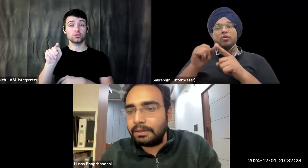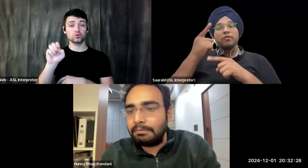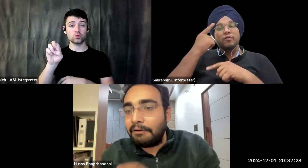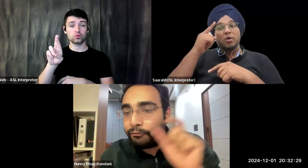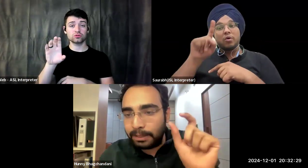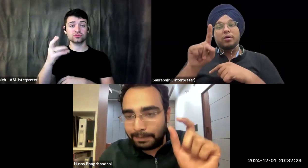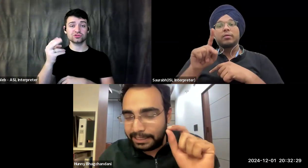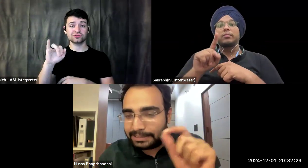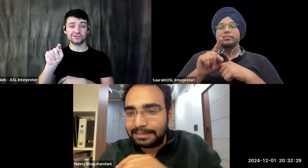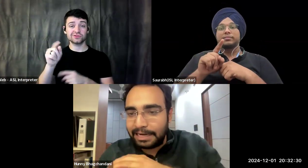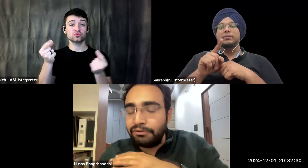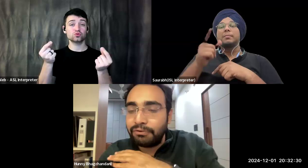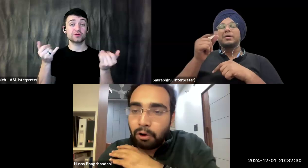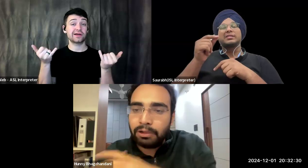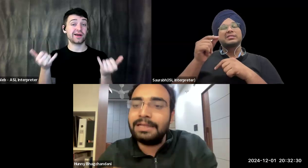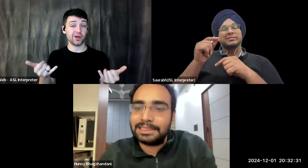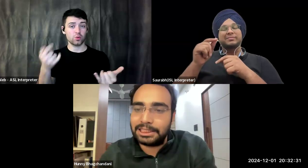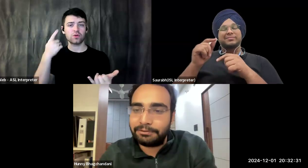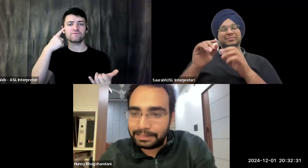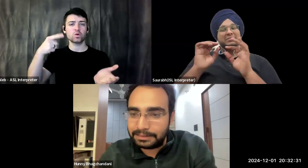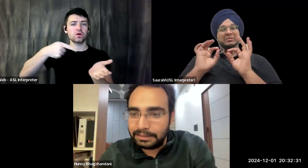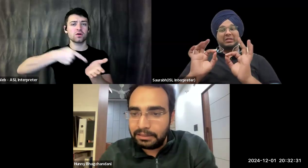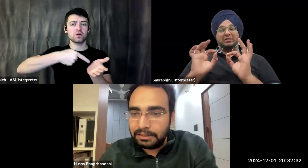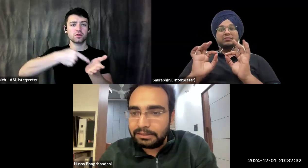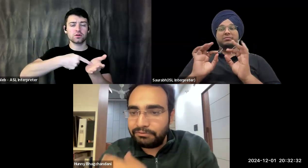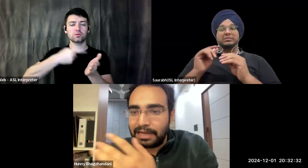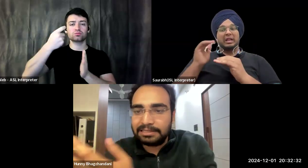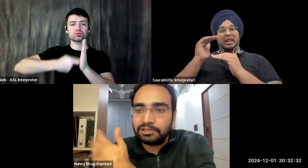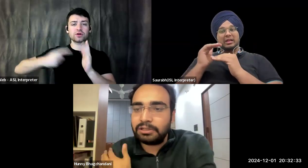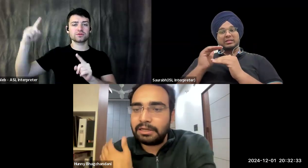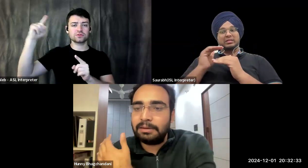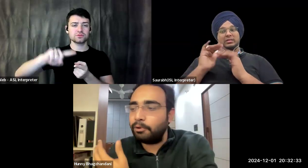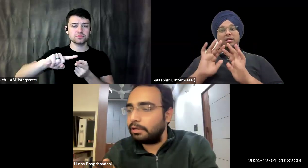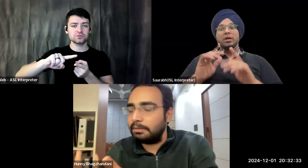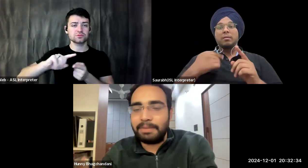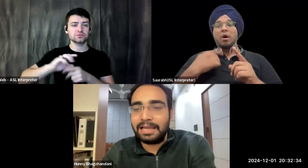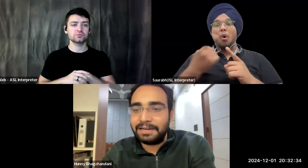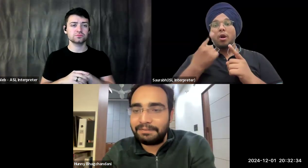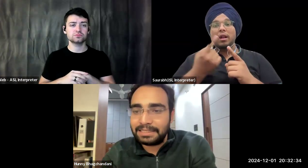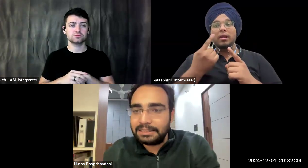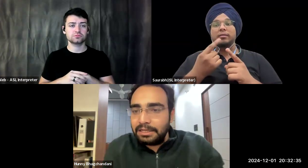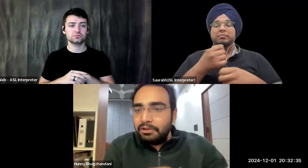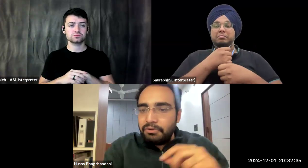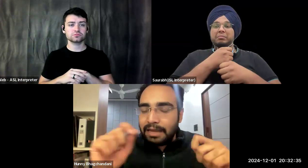affordability kind of all the assistive devices. We are just not making our device.